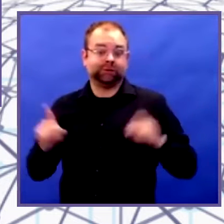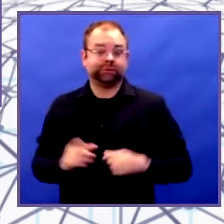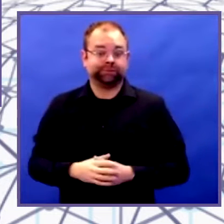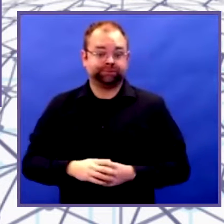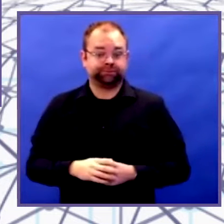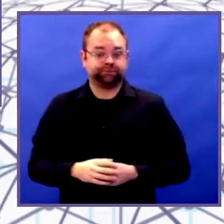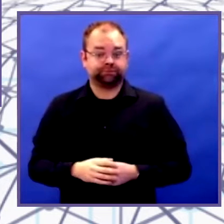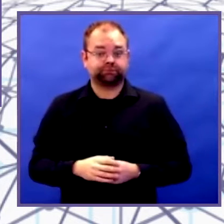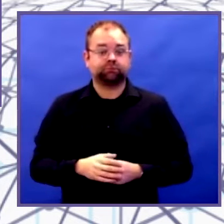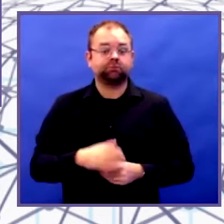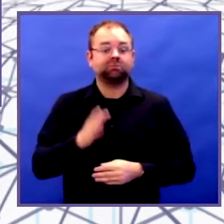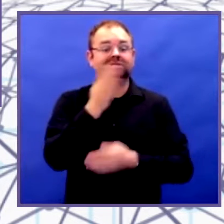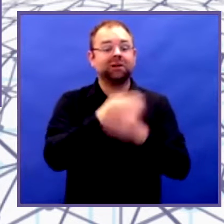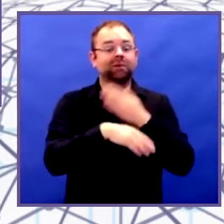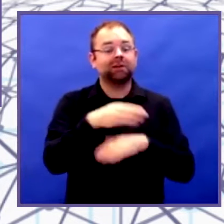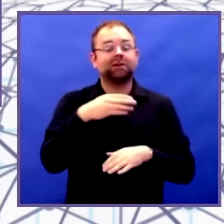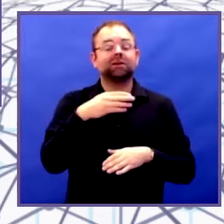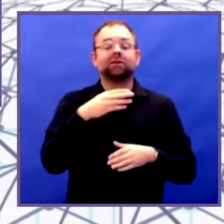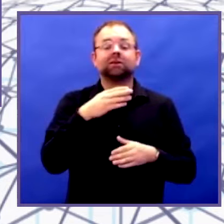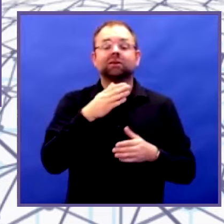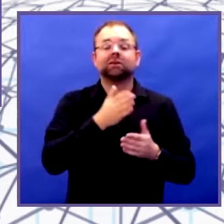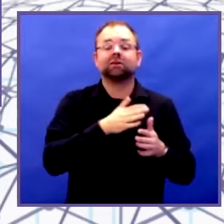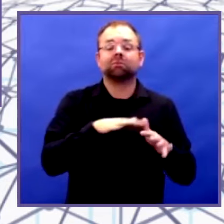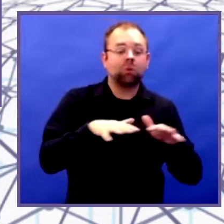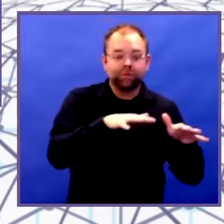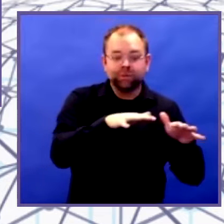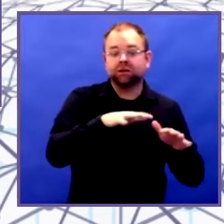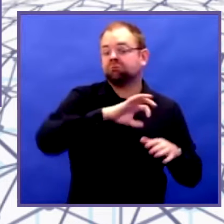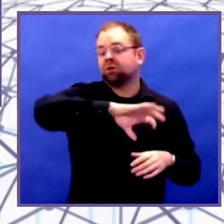The disability rights movement played a key role in this transformation.